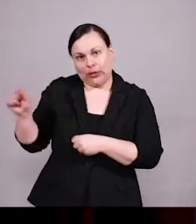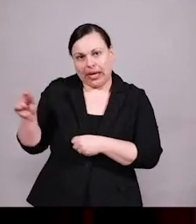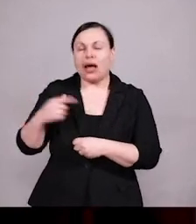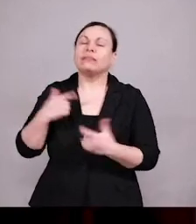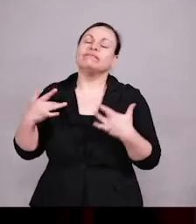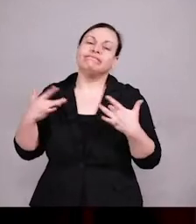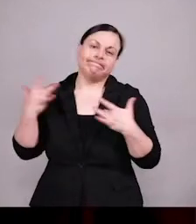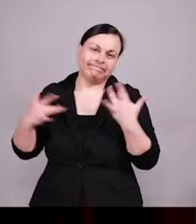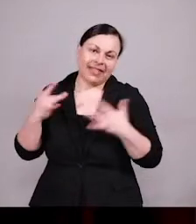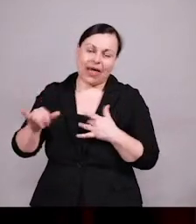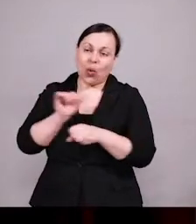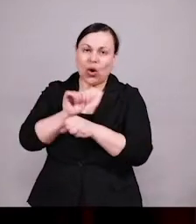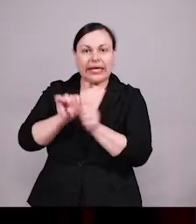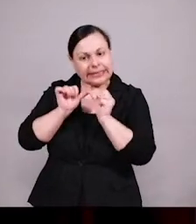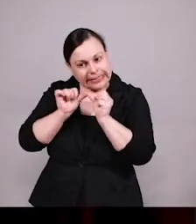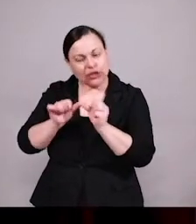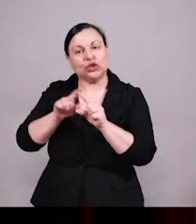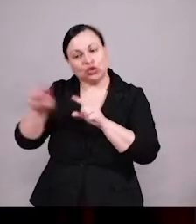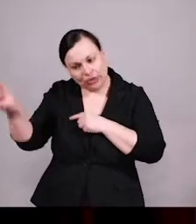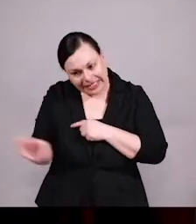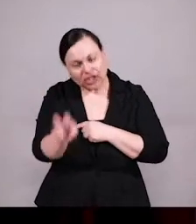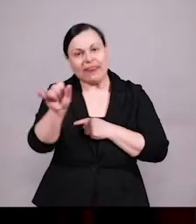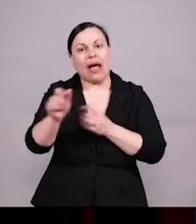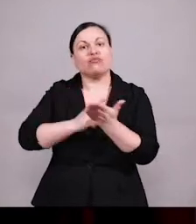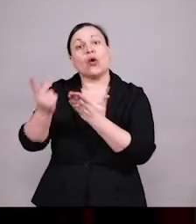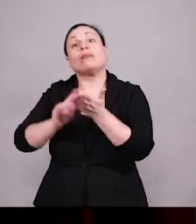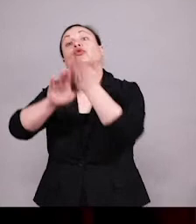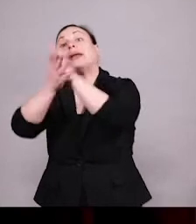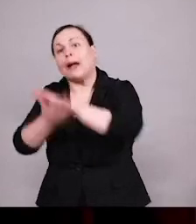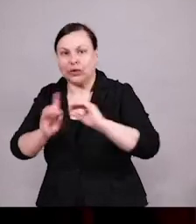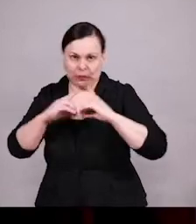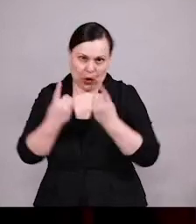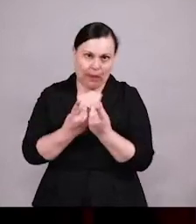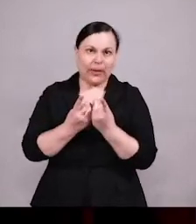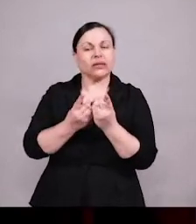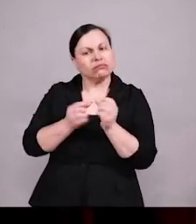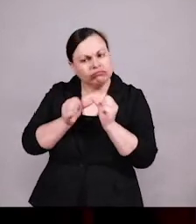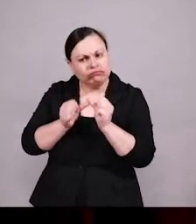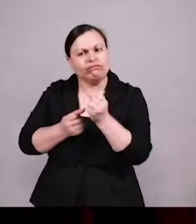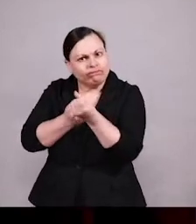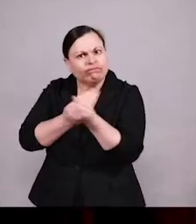that work is underway to transition the program to a department driven by a strong research agenda